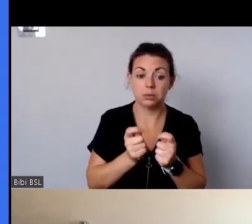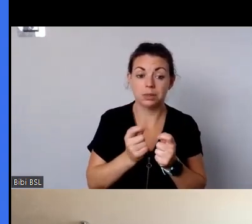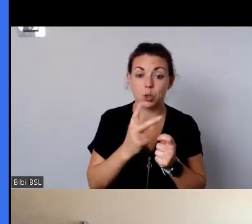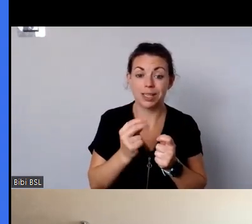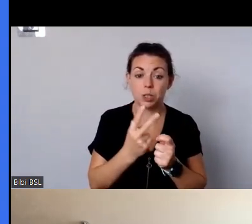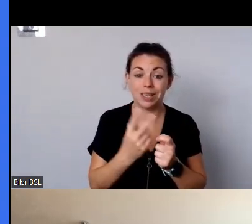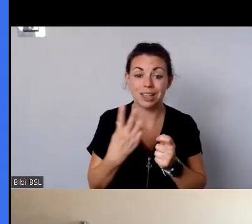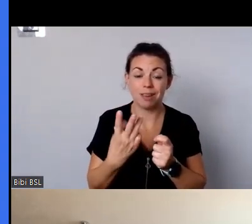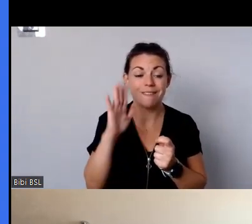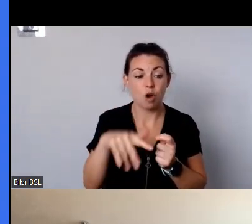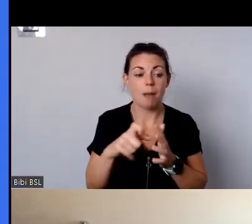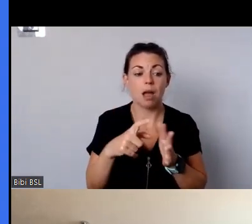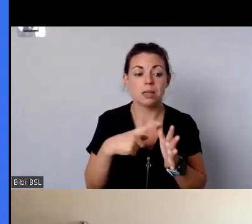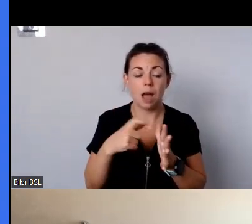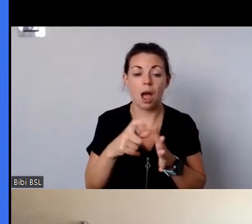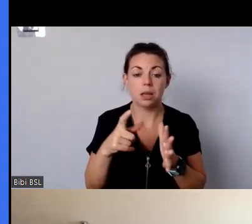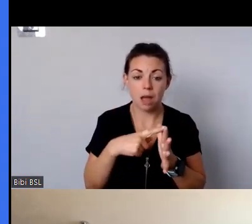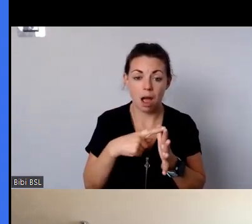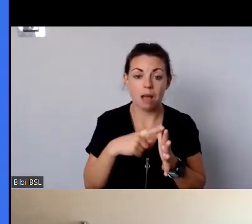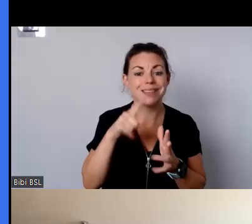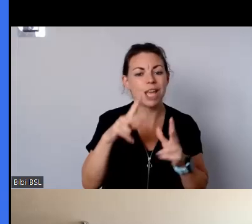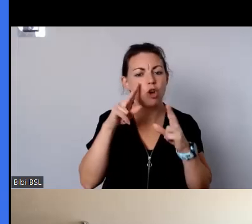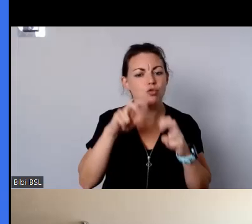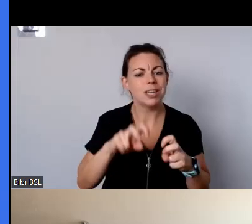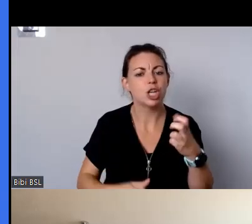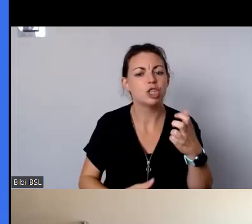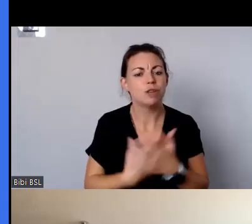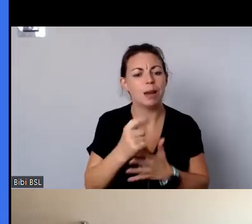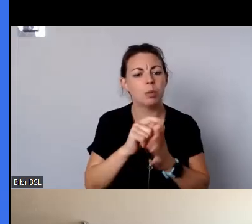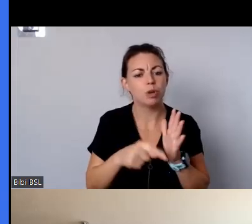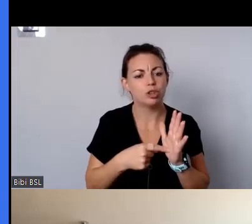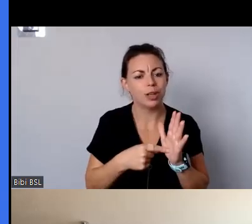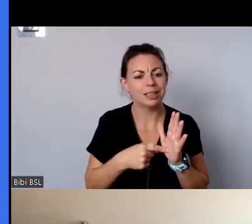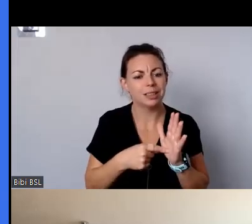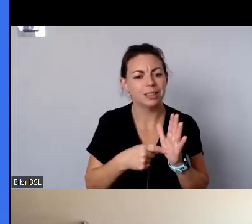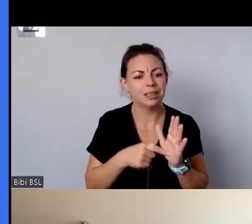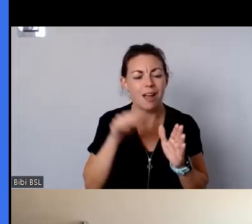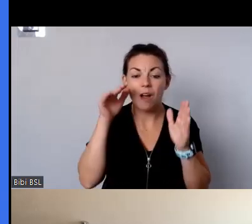It was a research and development project, largely focusing on the use of holograms.